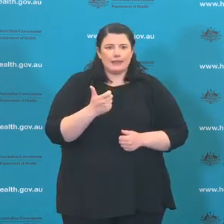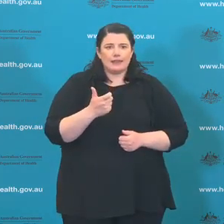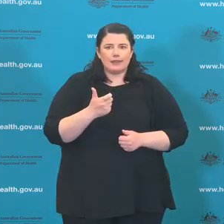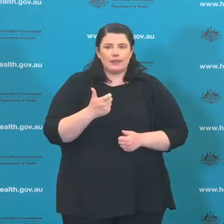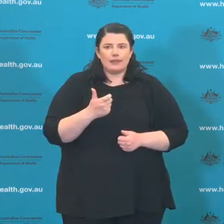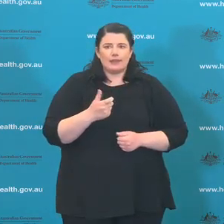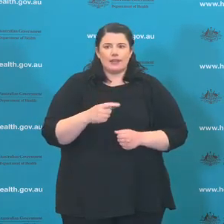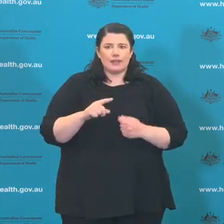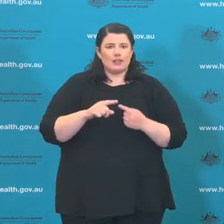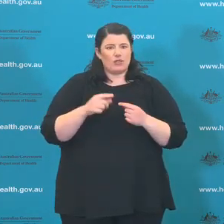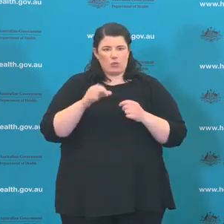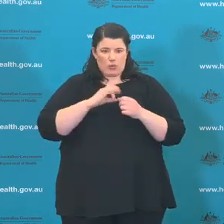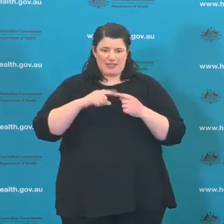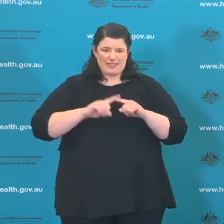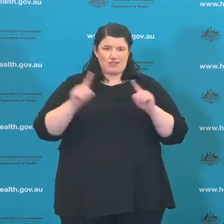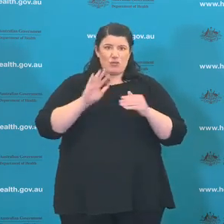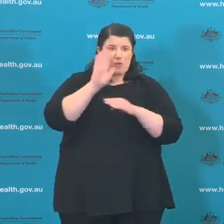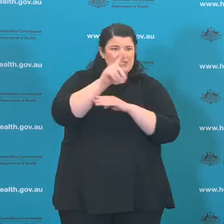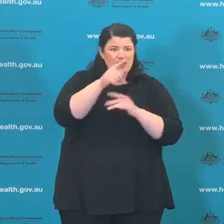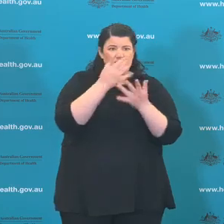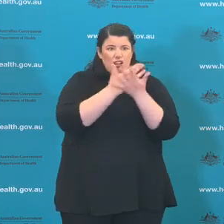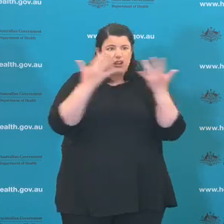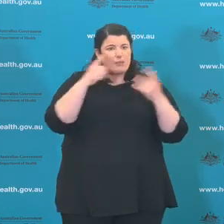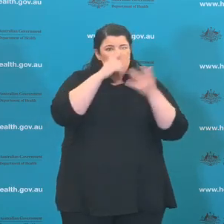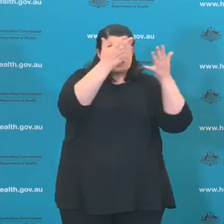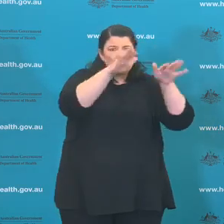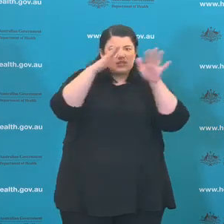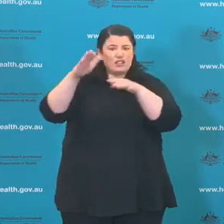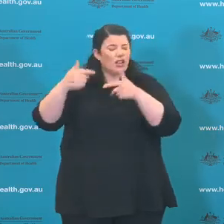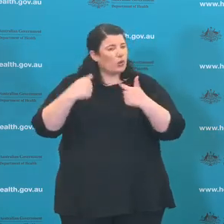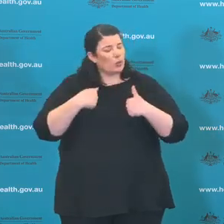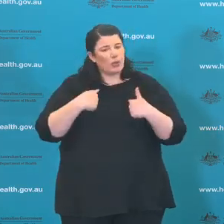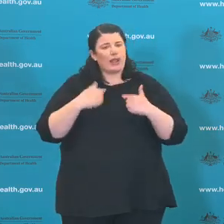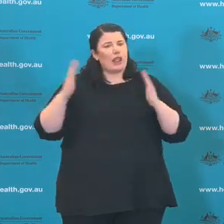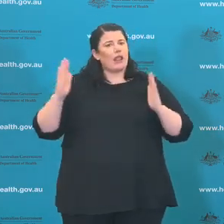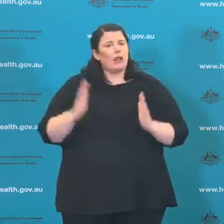keep all of those connections very much tight and we watch across the world